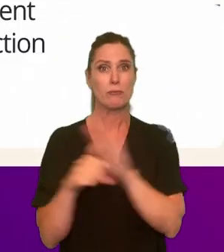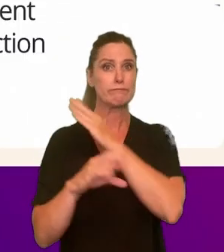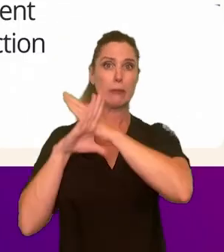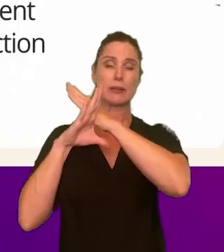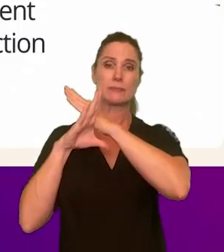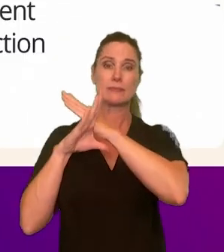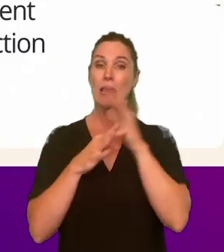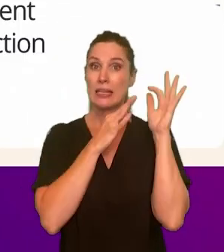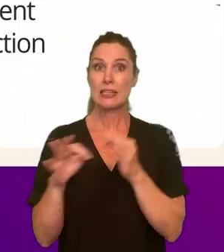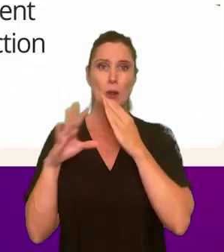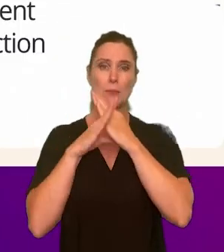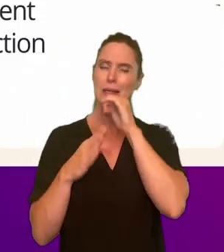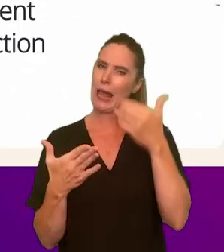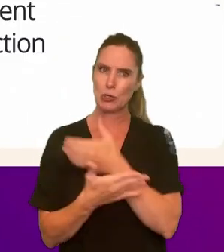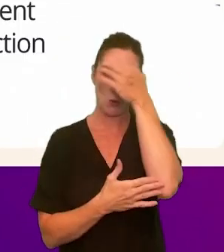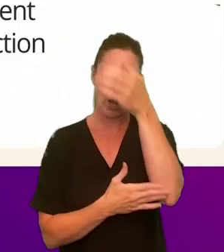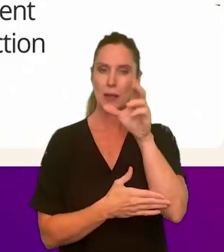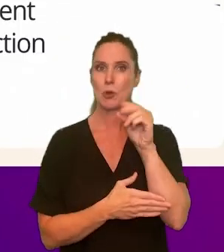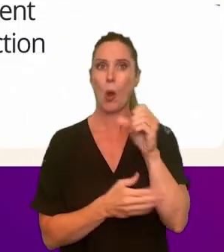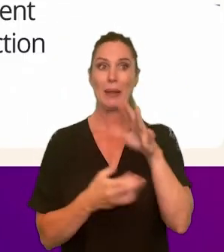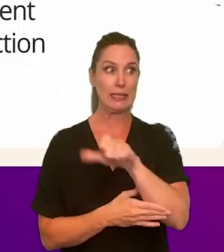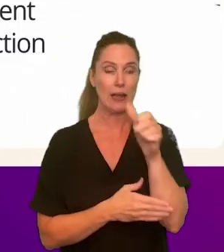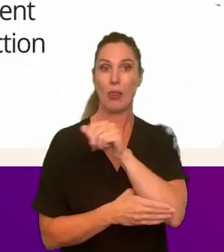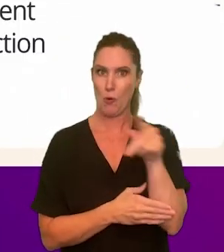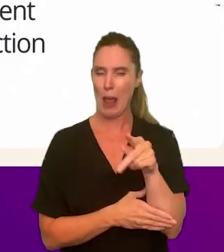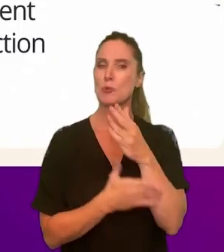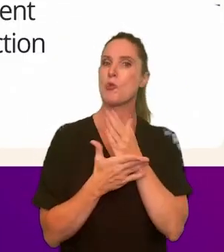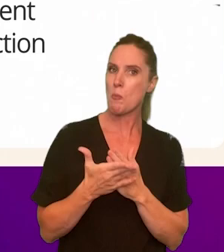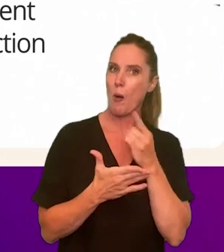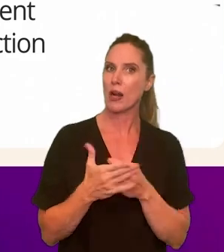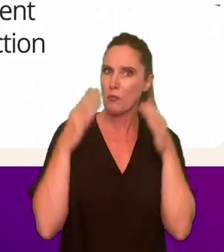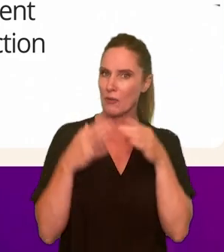Distraction blocking isn't a new concept. Many other apps do part of what Focus Bear does.